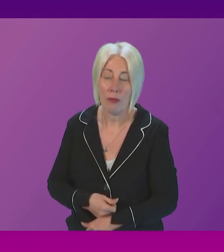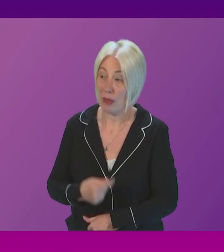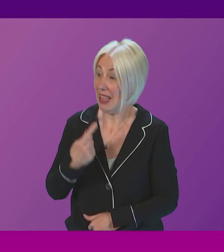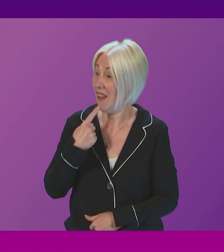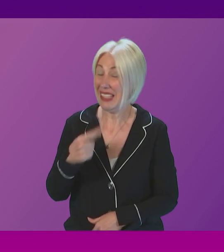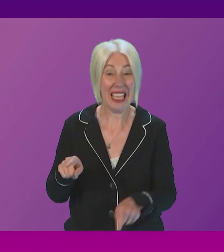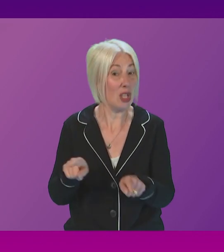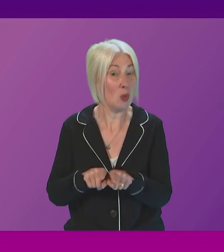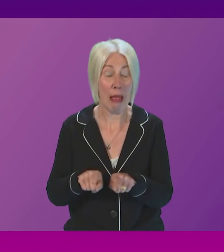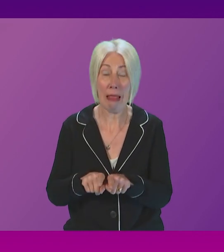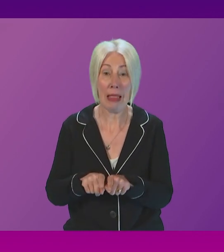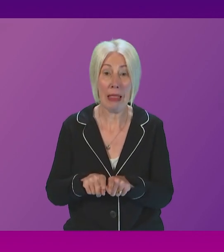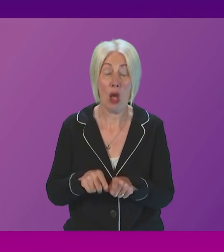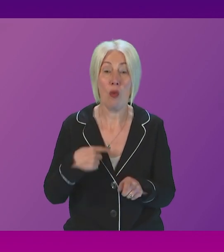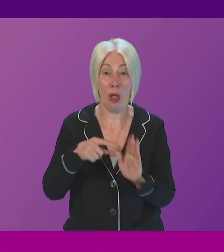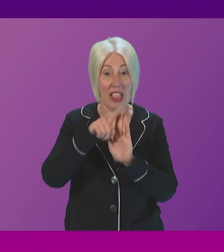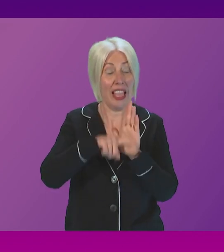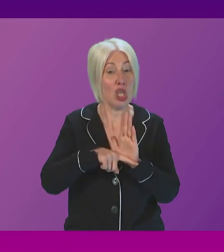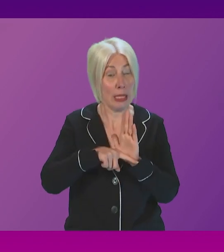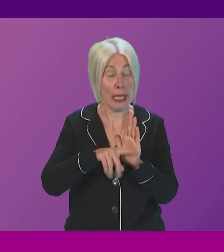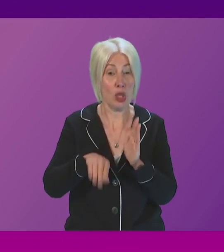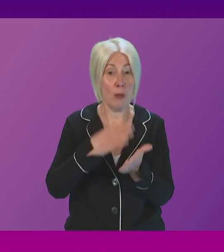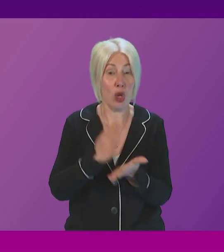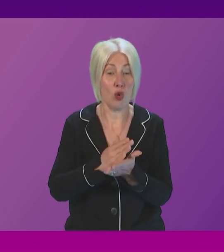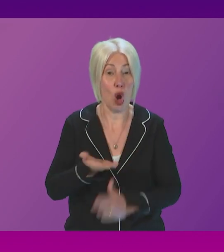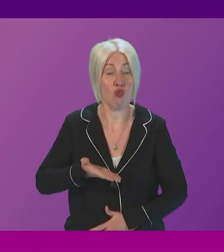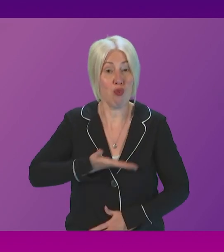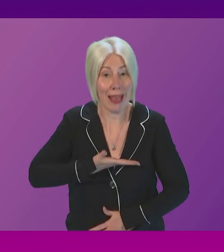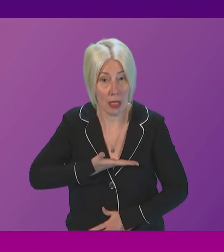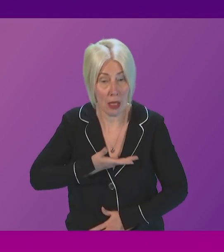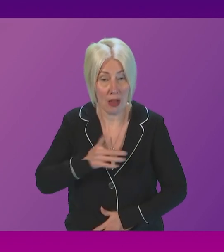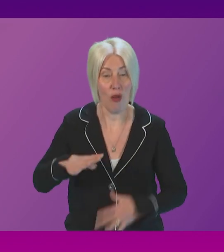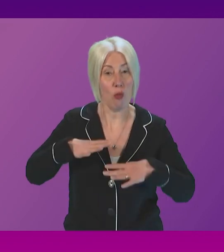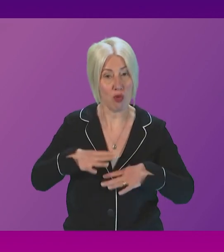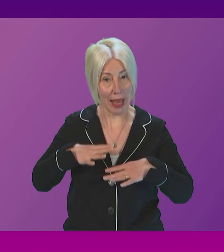response to Karen Adam that we are legislating to establish a right to breaks from caring